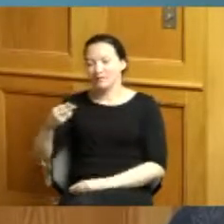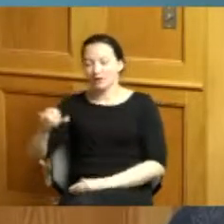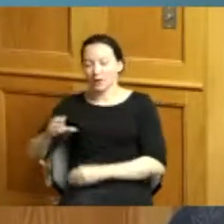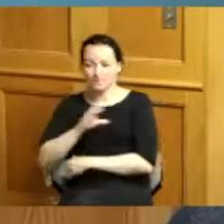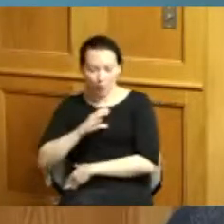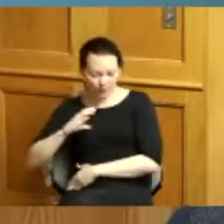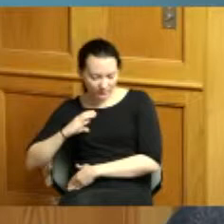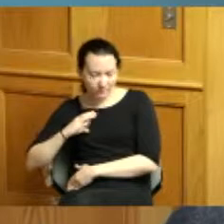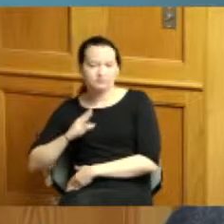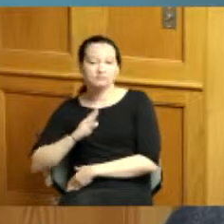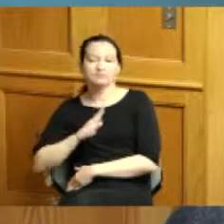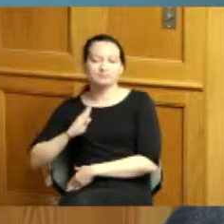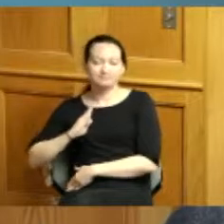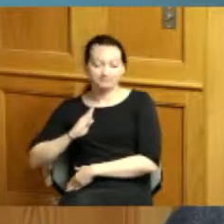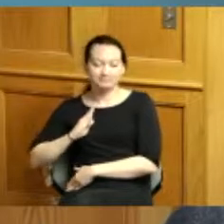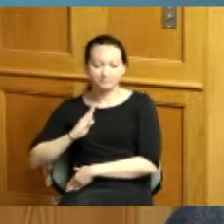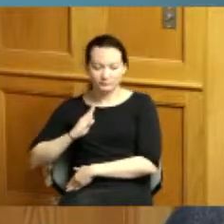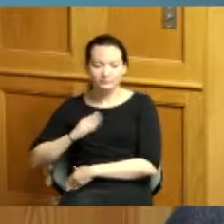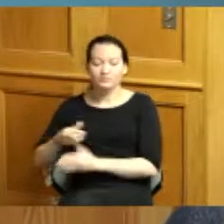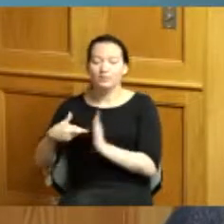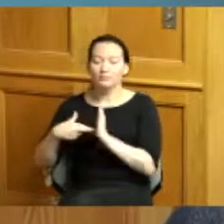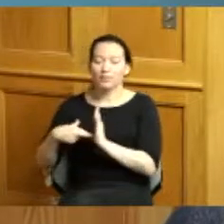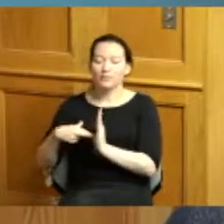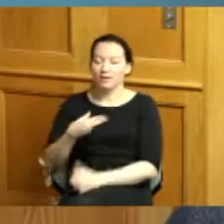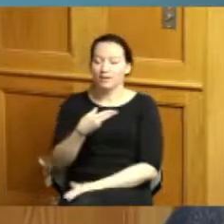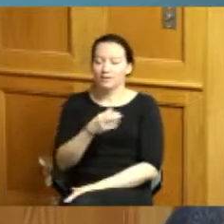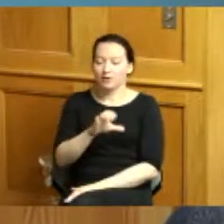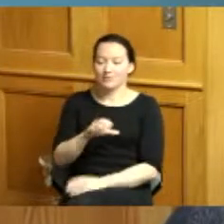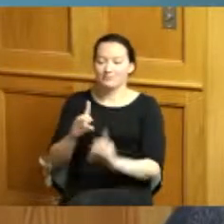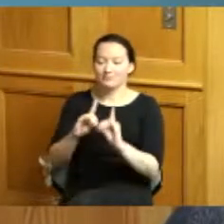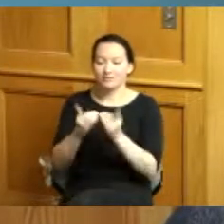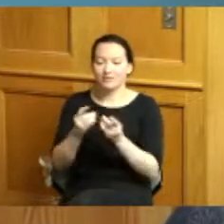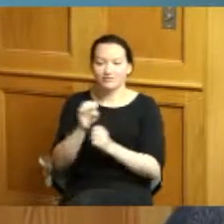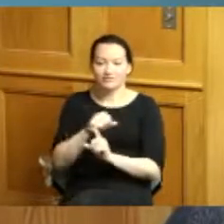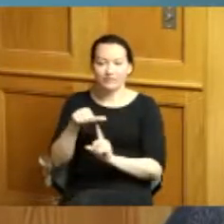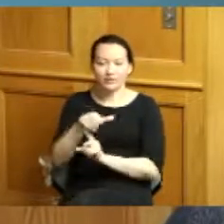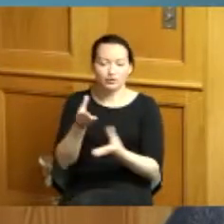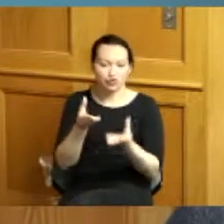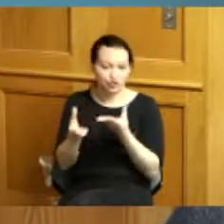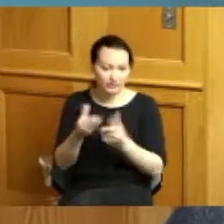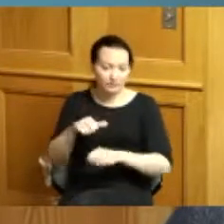of Commissioners on behalf of the Hamilton County Department of Environmental Services Solid Waste